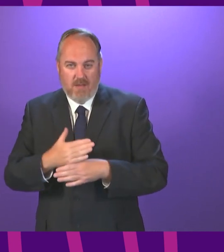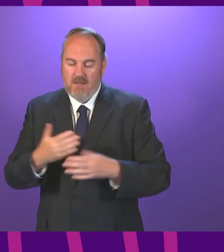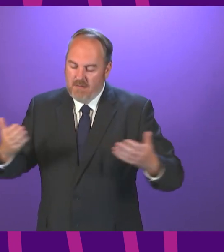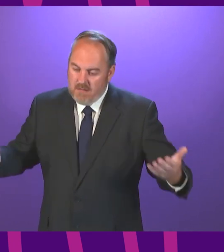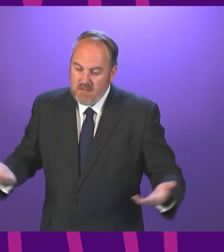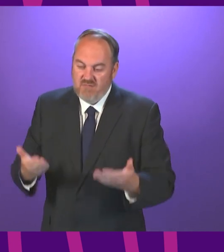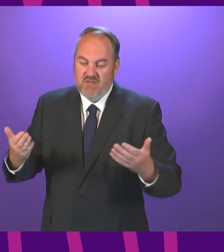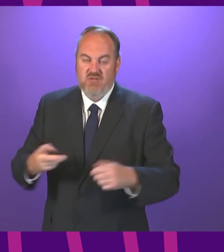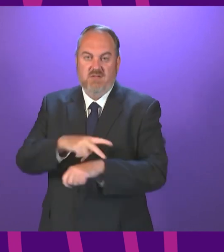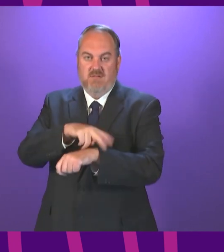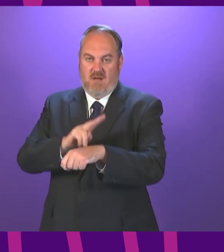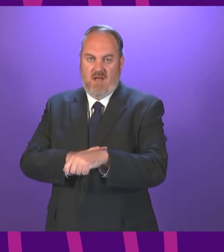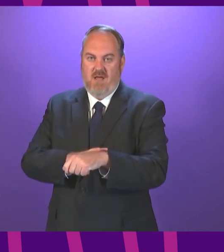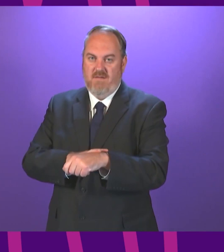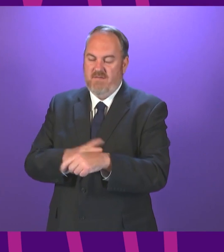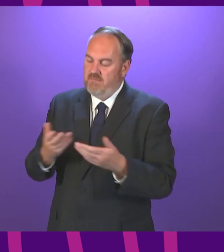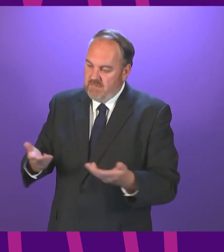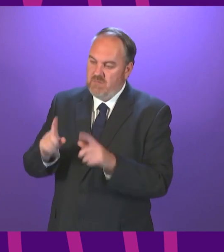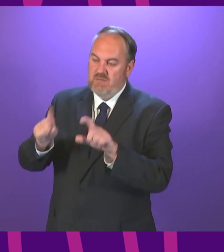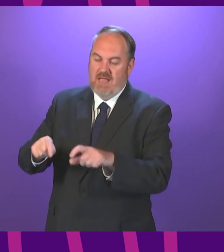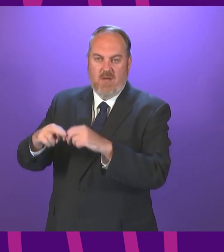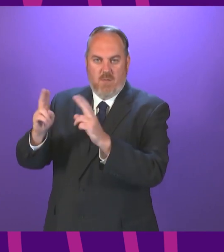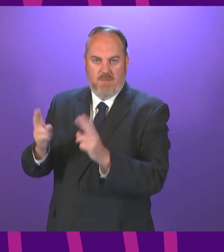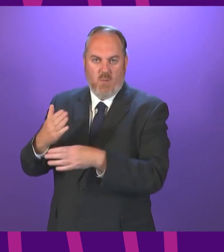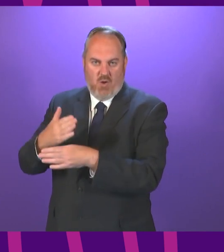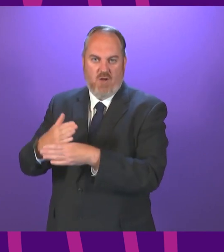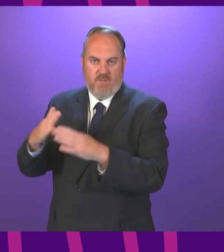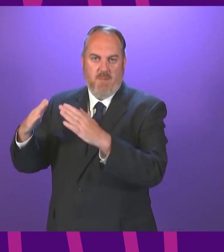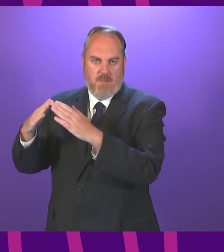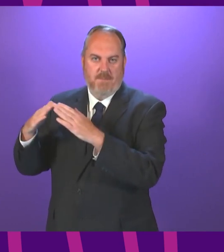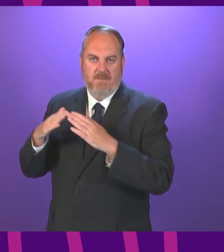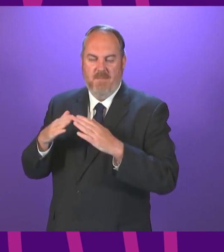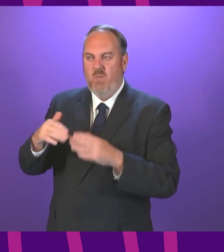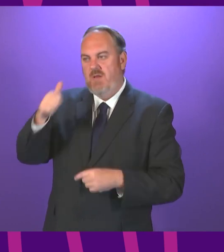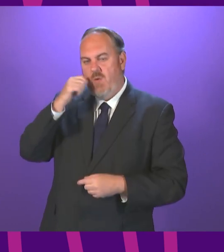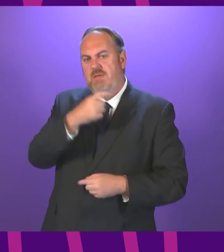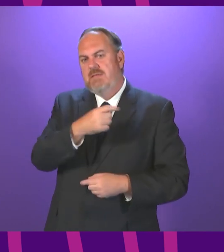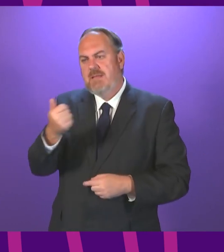disappointing for many businesses and, indeed, for some employees who are finding home working hard,